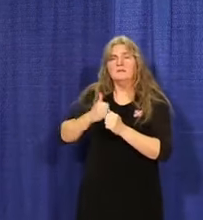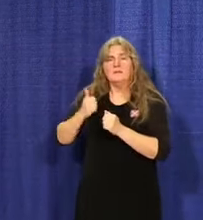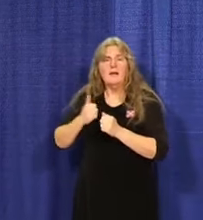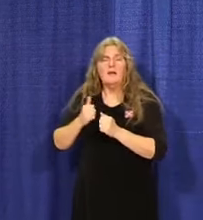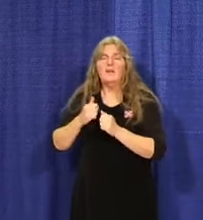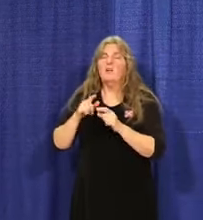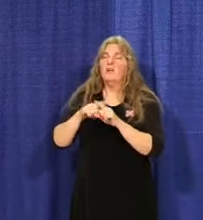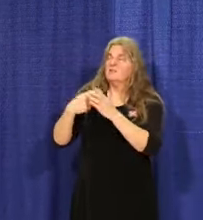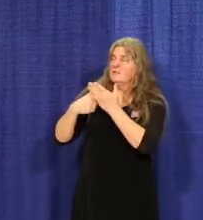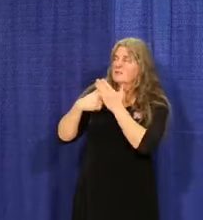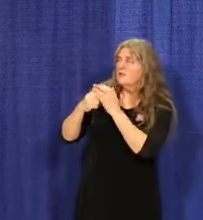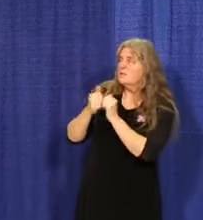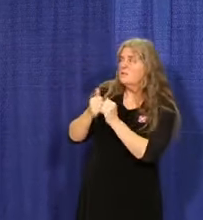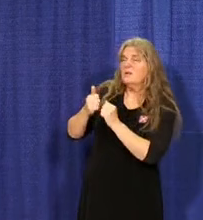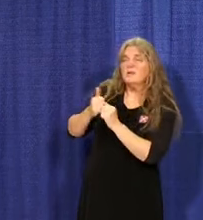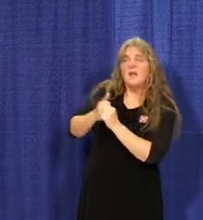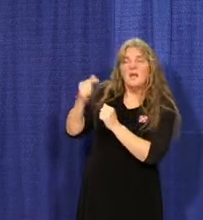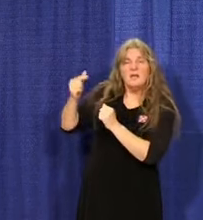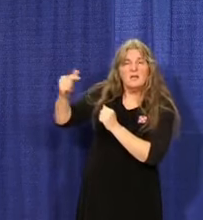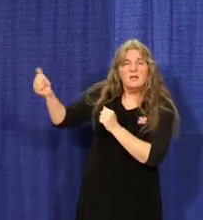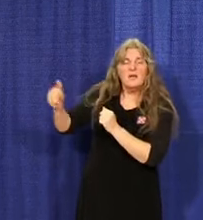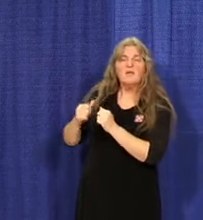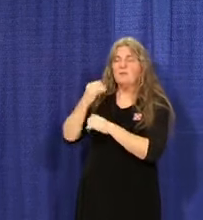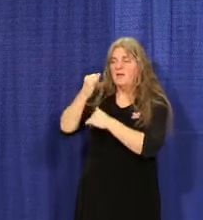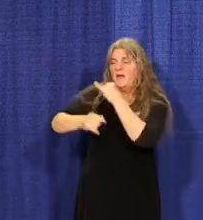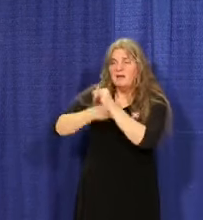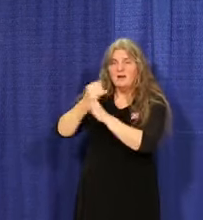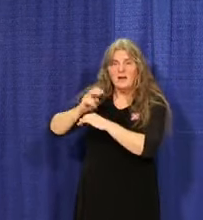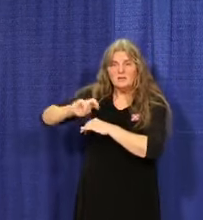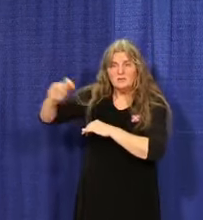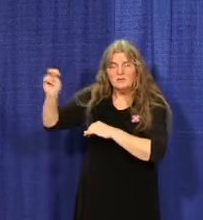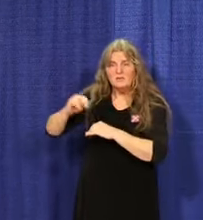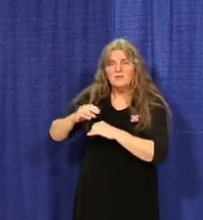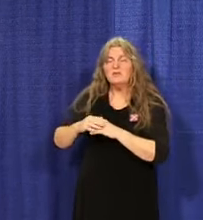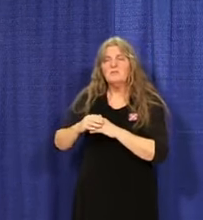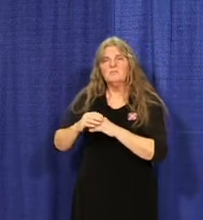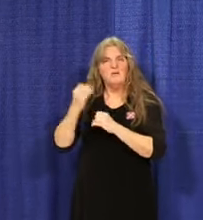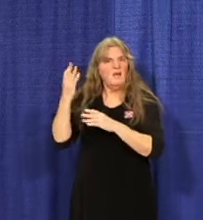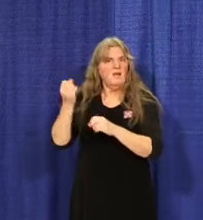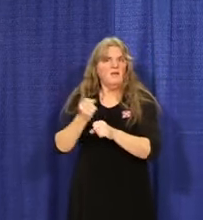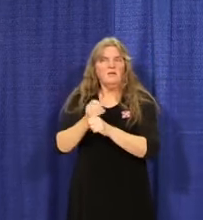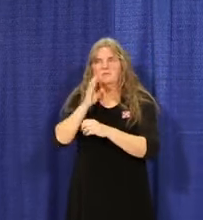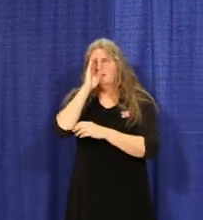We have an amazing direct flight with Condor to Germany, so